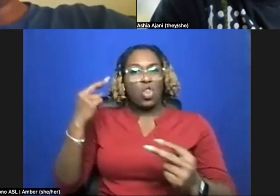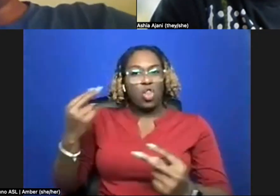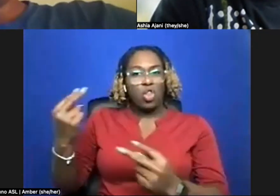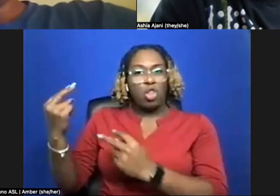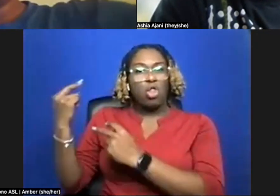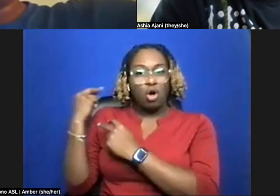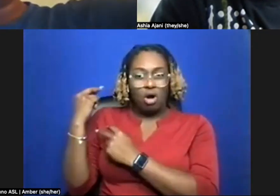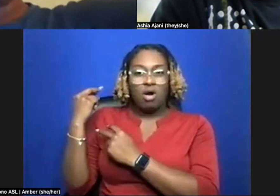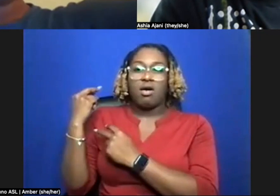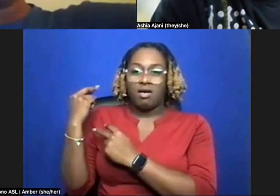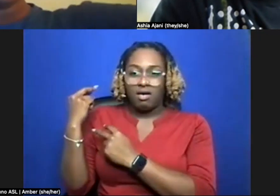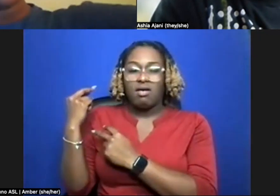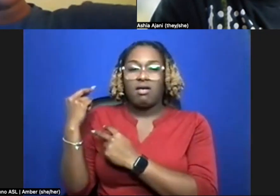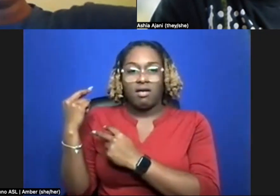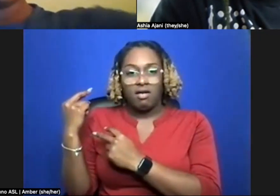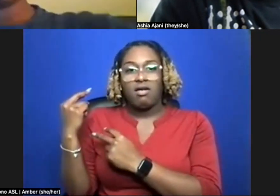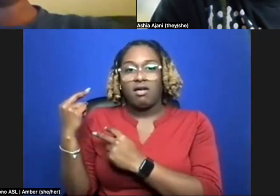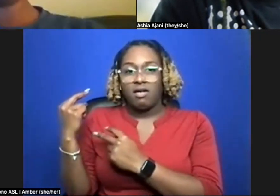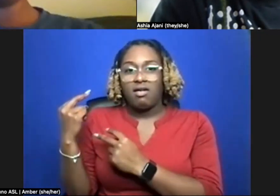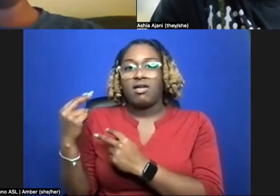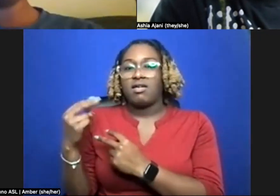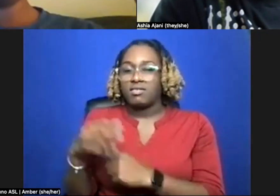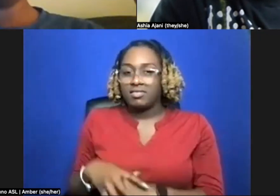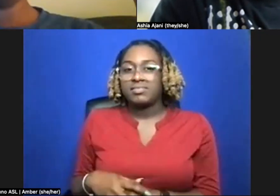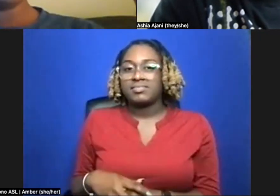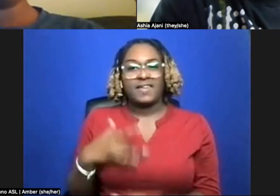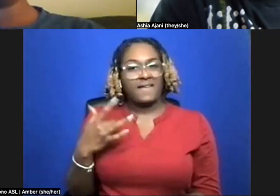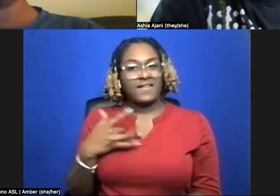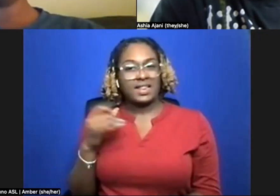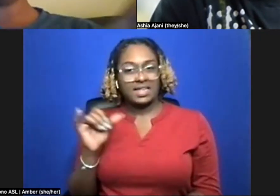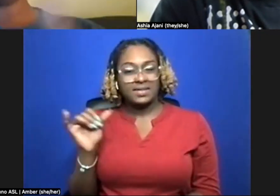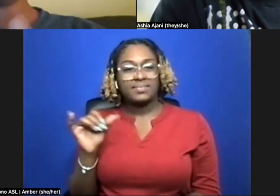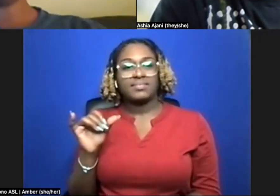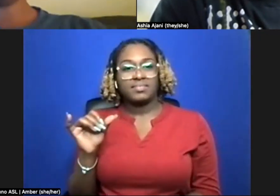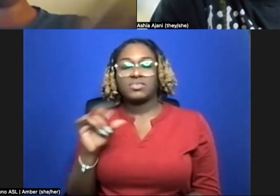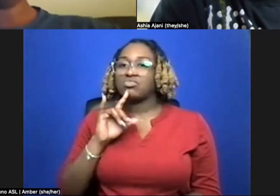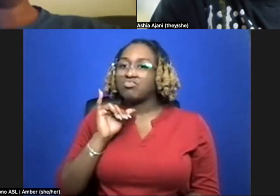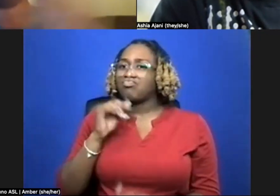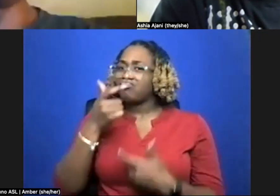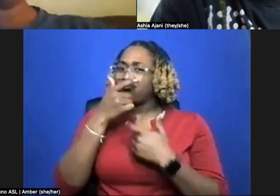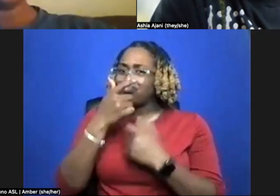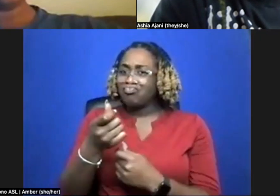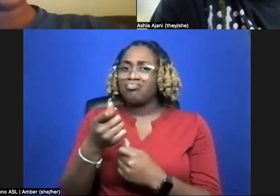you know, feet for and I felt like I was really interested and replicating that movement,